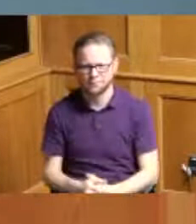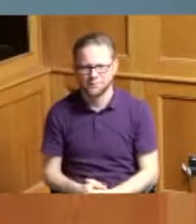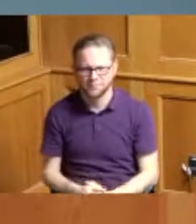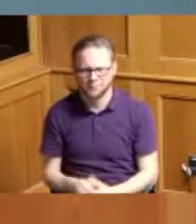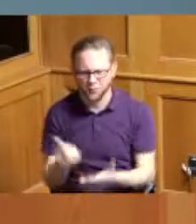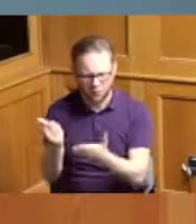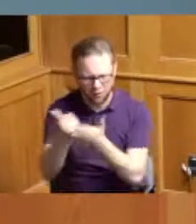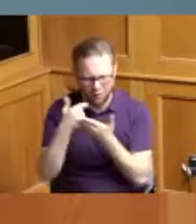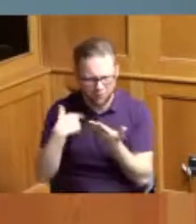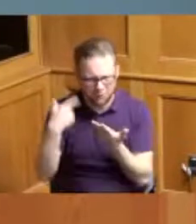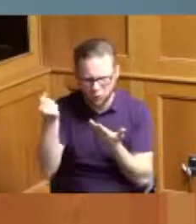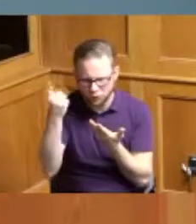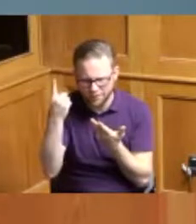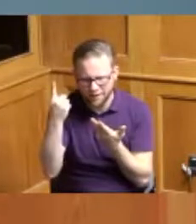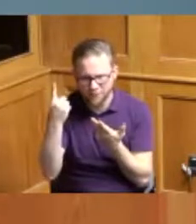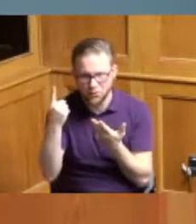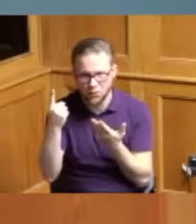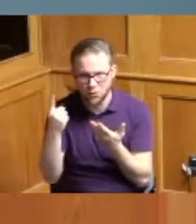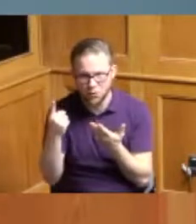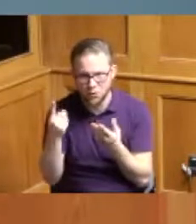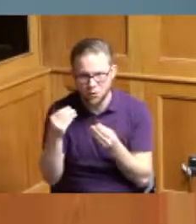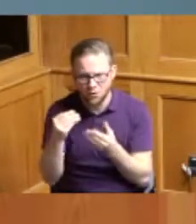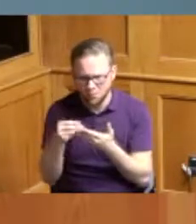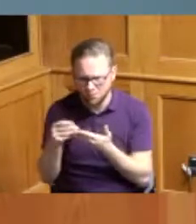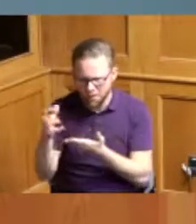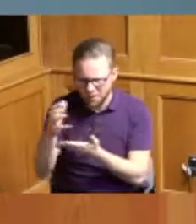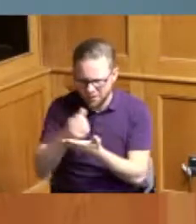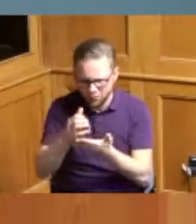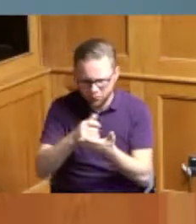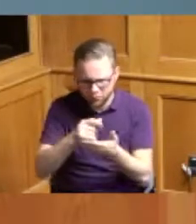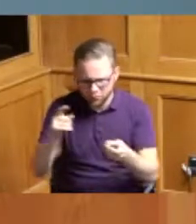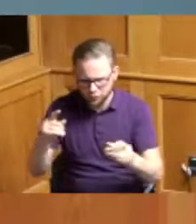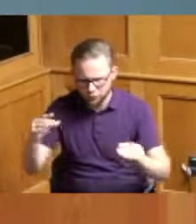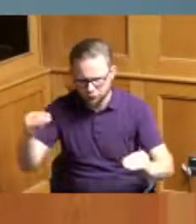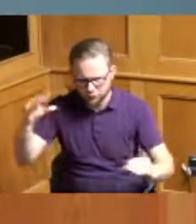trying to recover revenues in a different way that you were not getting so that you don't